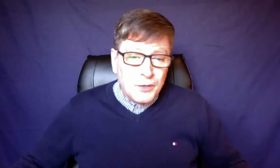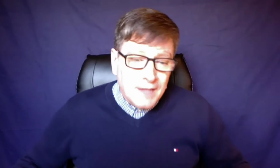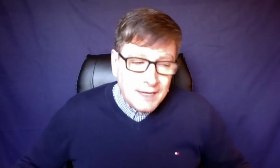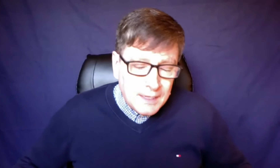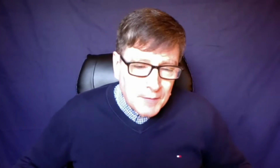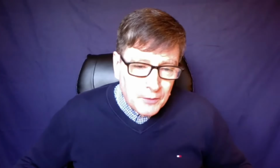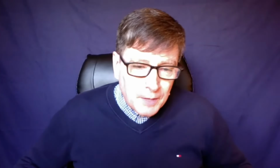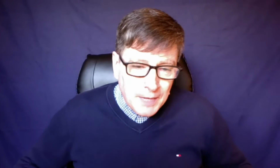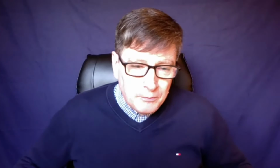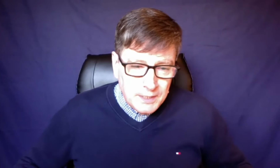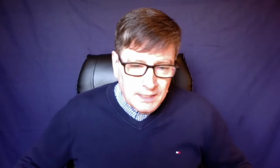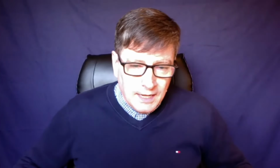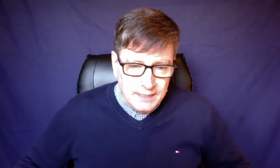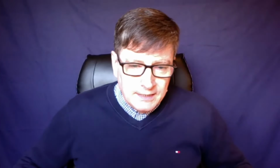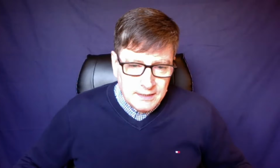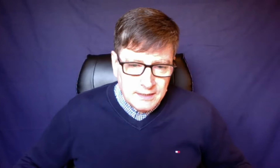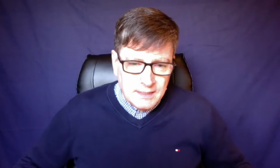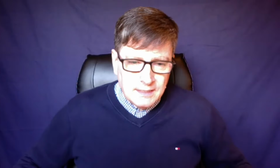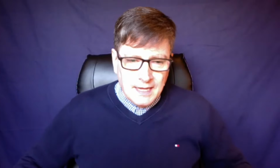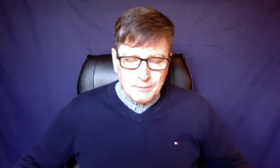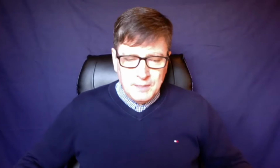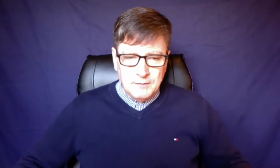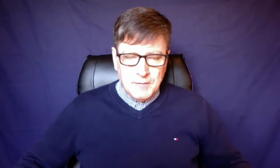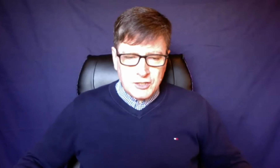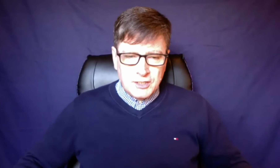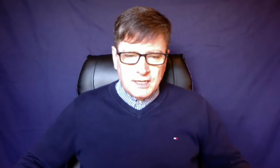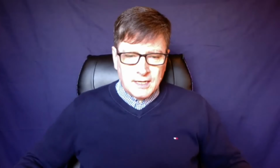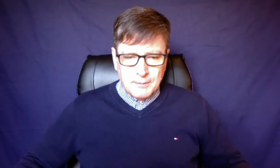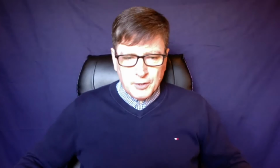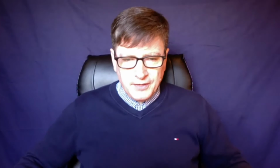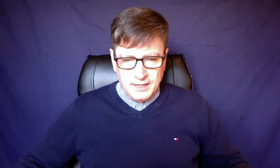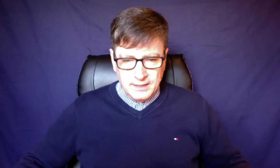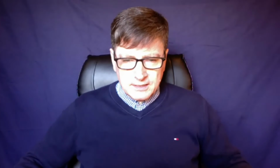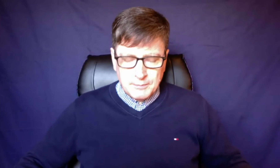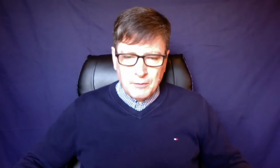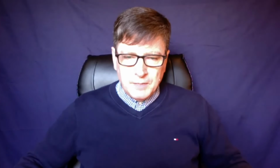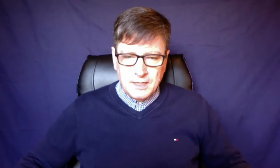they will imitate movements away from midline. Now while we're talking